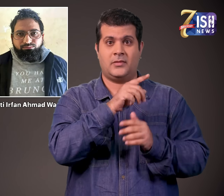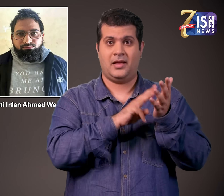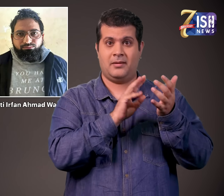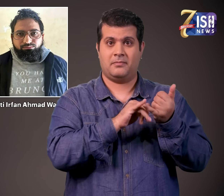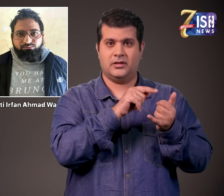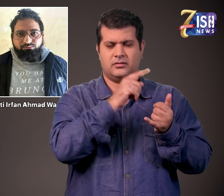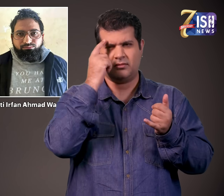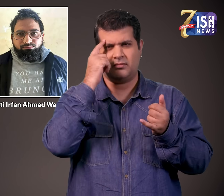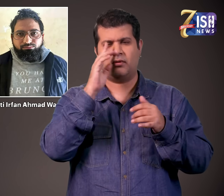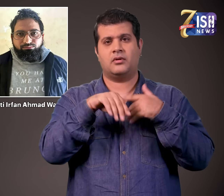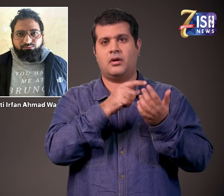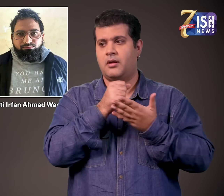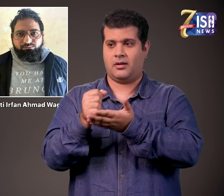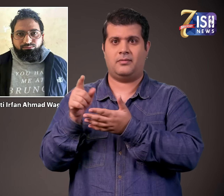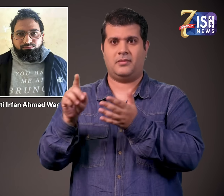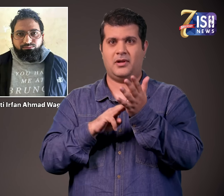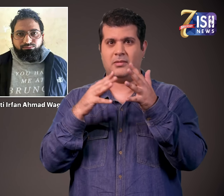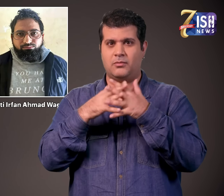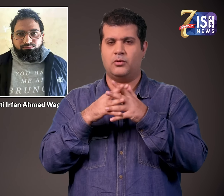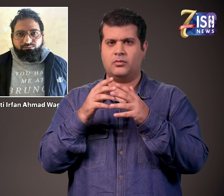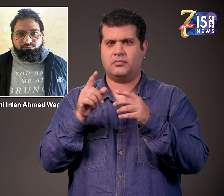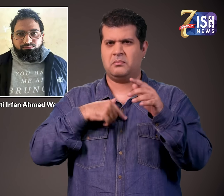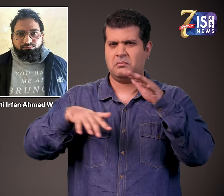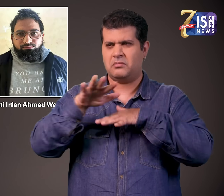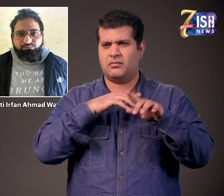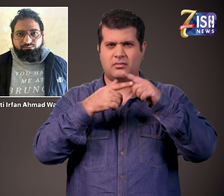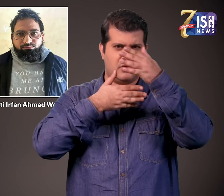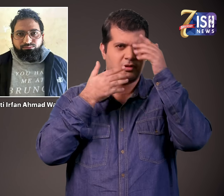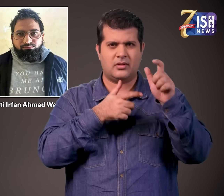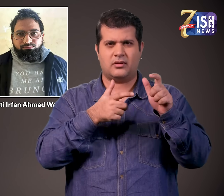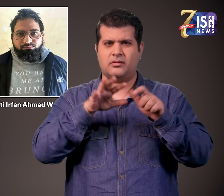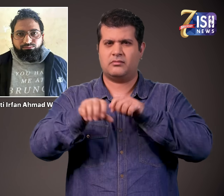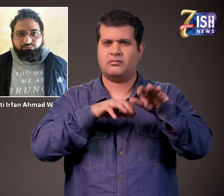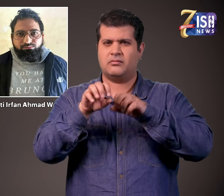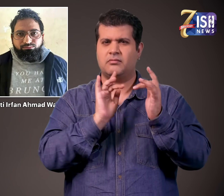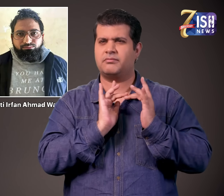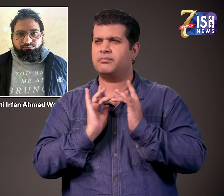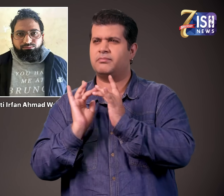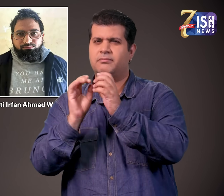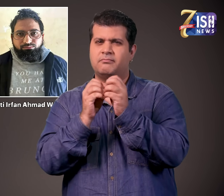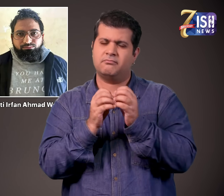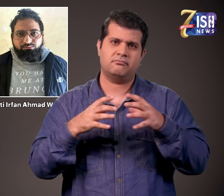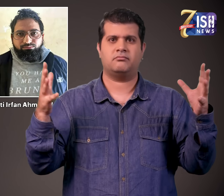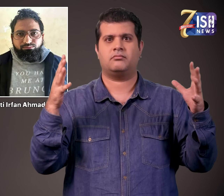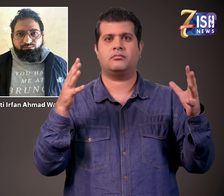Muzammil then helped Wagay expand his terrorist network by recruiting